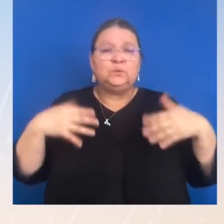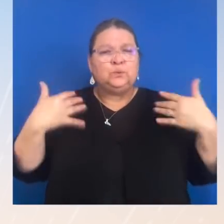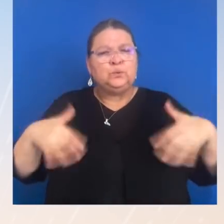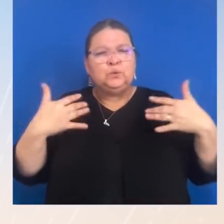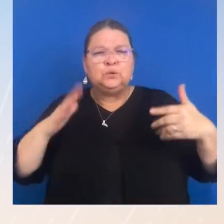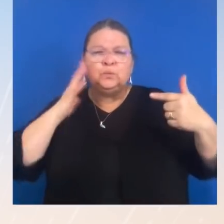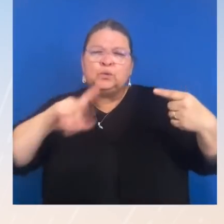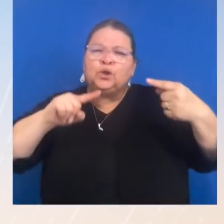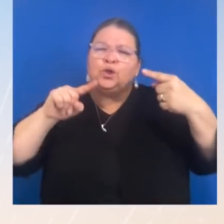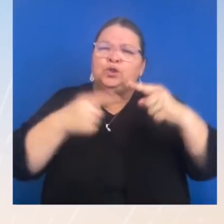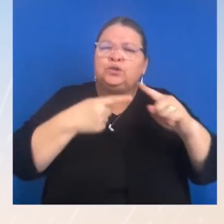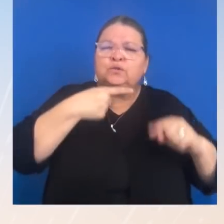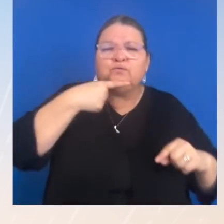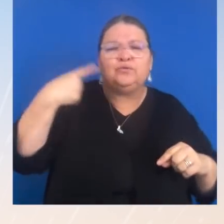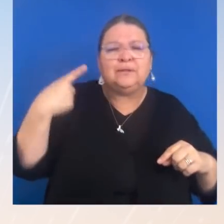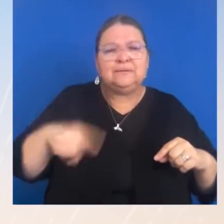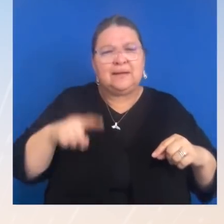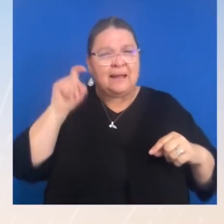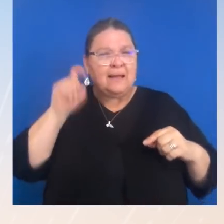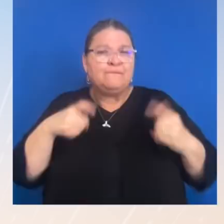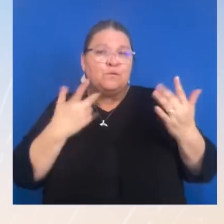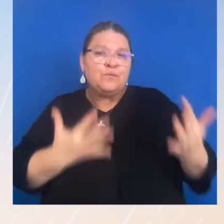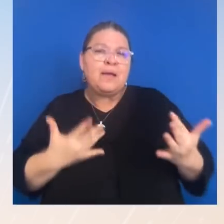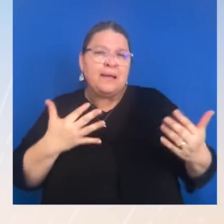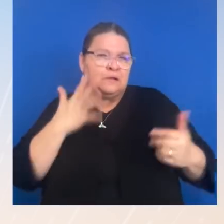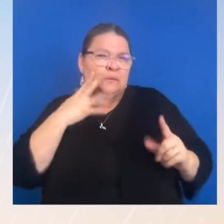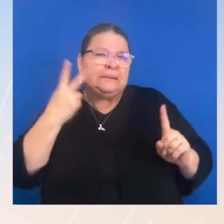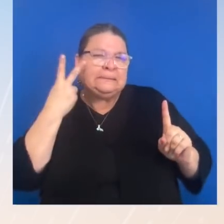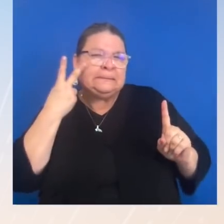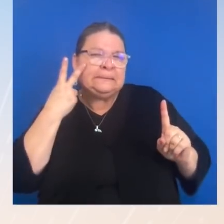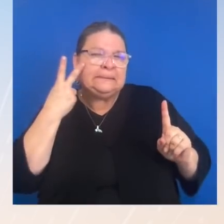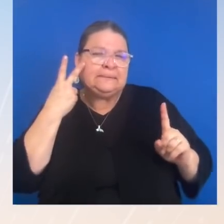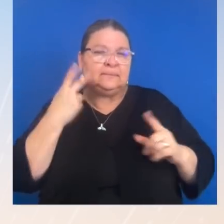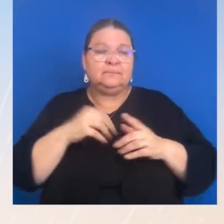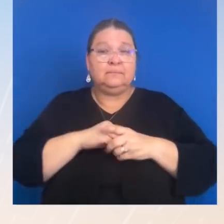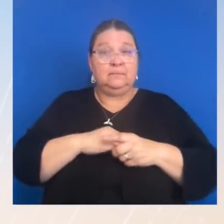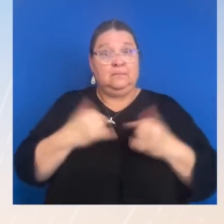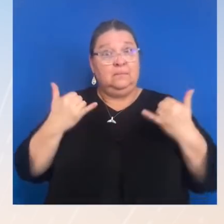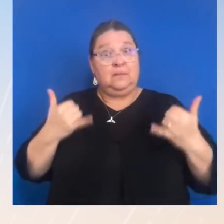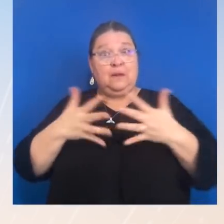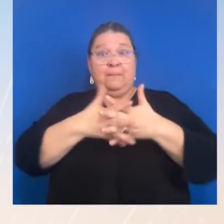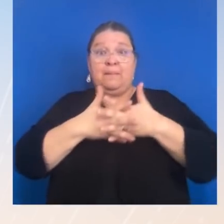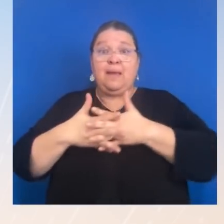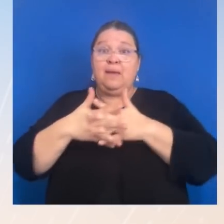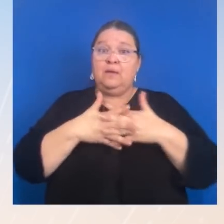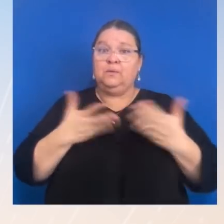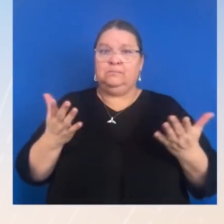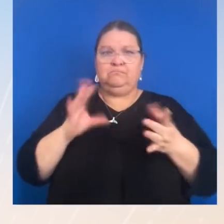What can you tell Americans, sort of like -- well, when -- how long? I mean, that's a natural question a lot would have.